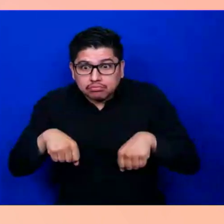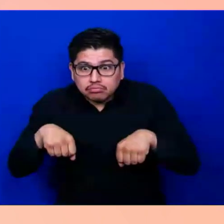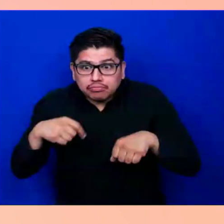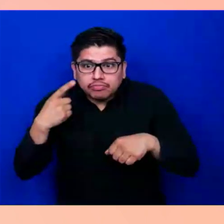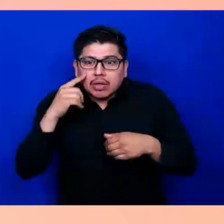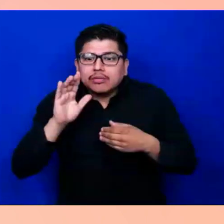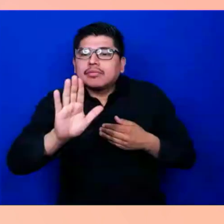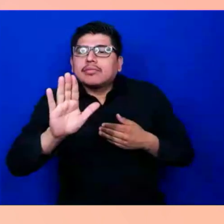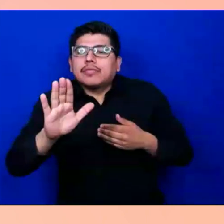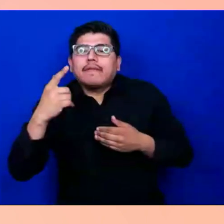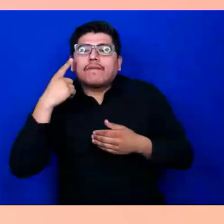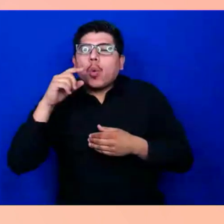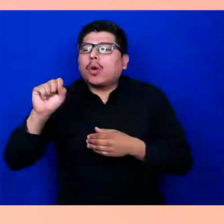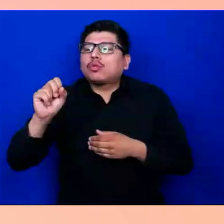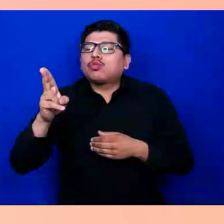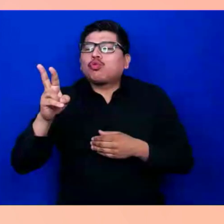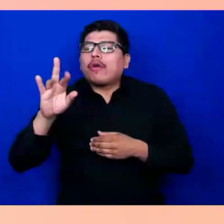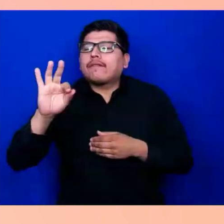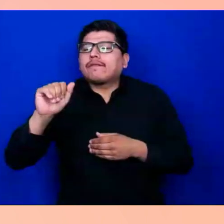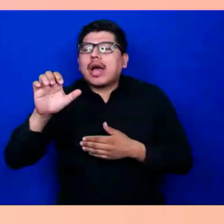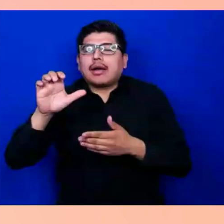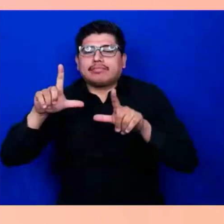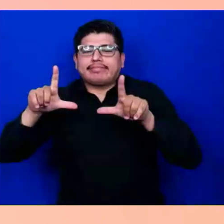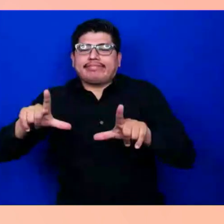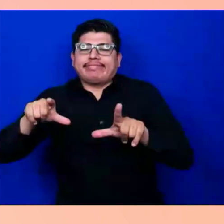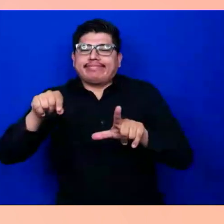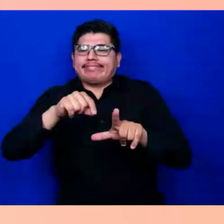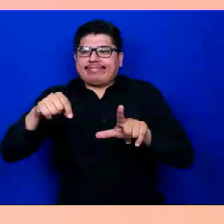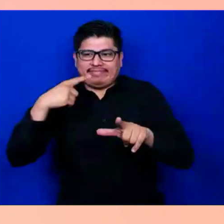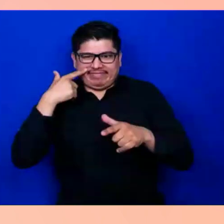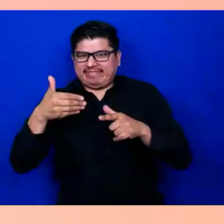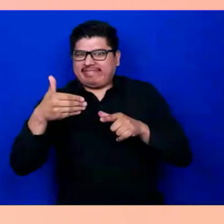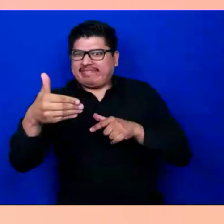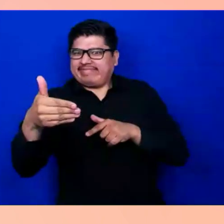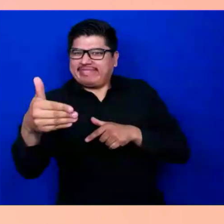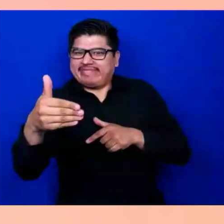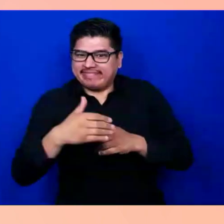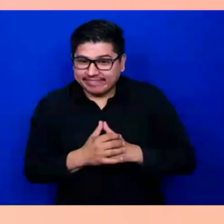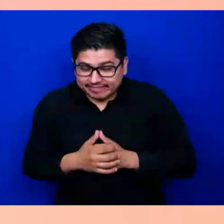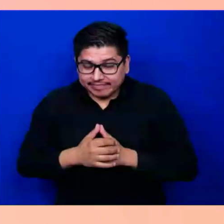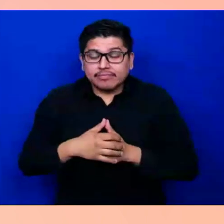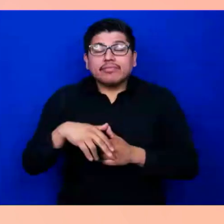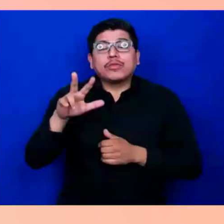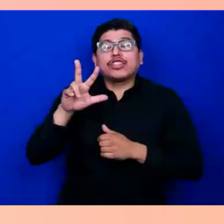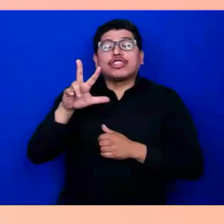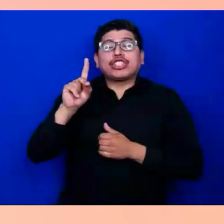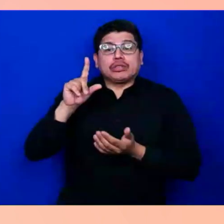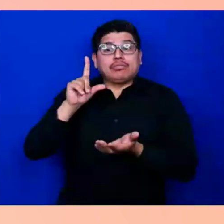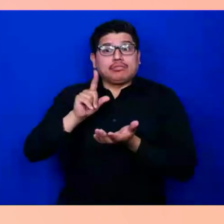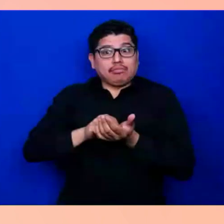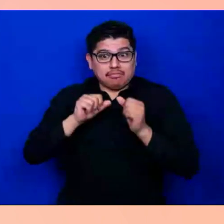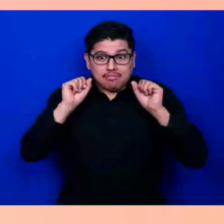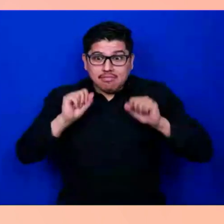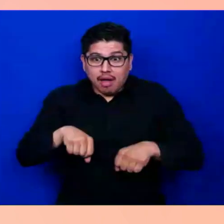Yes, you can 3D print this or order via Shapeways a key partner of ours,